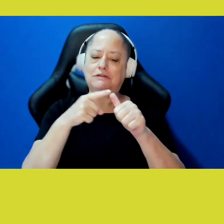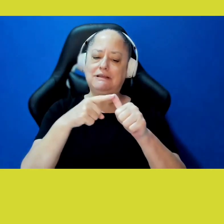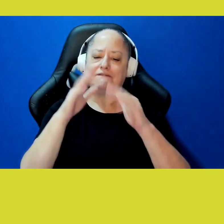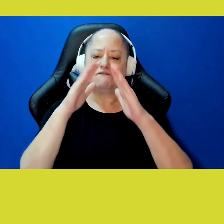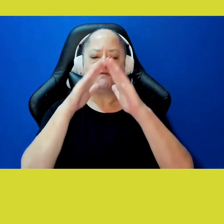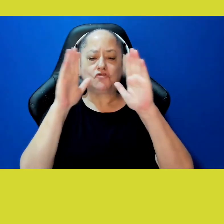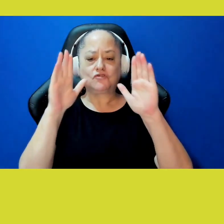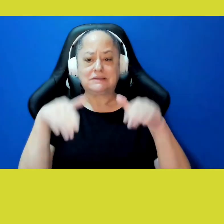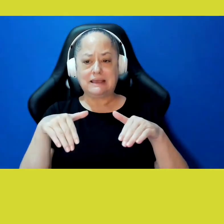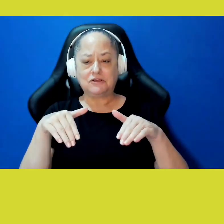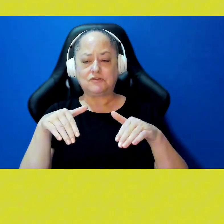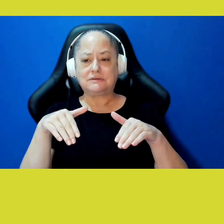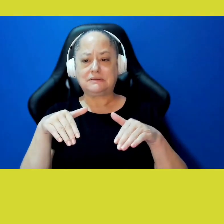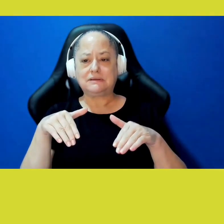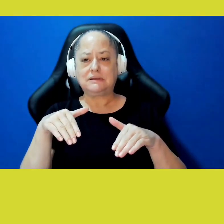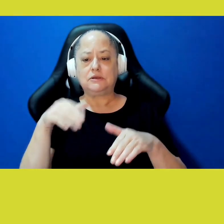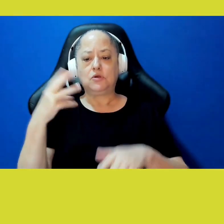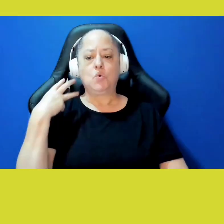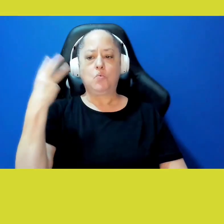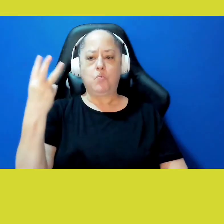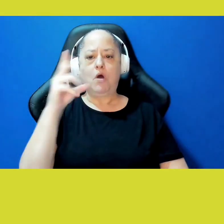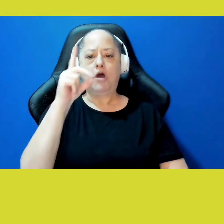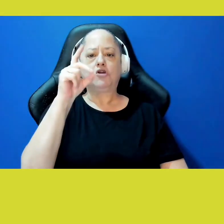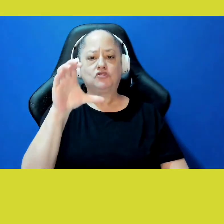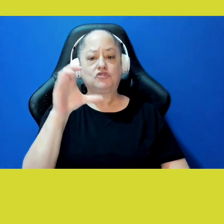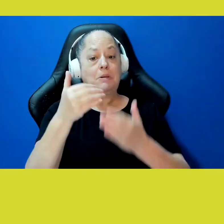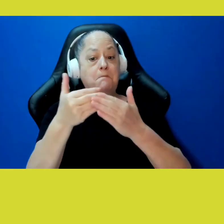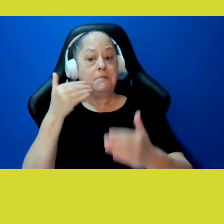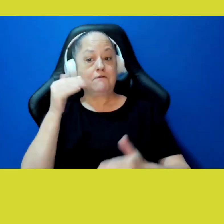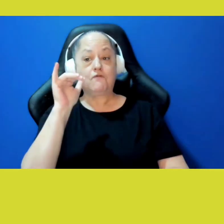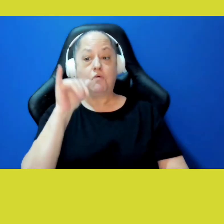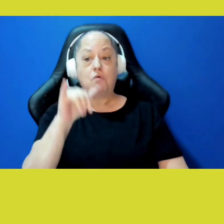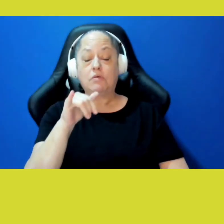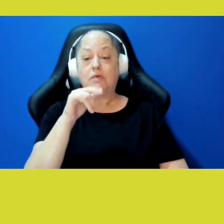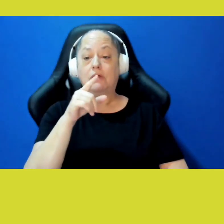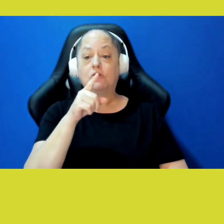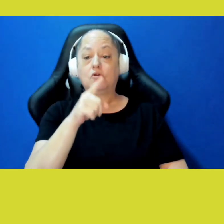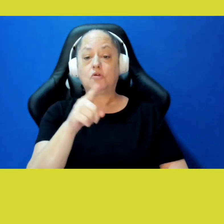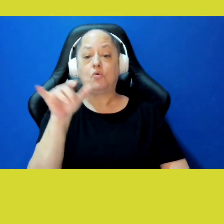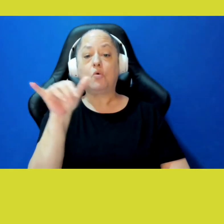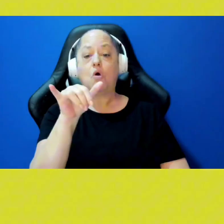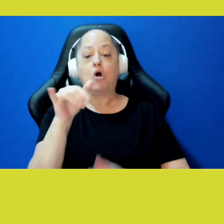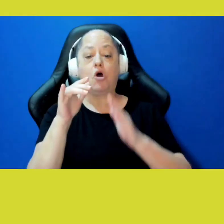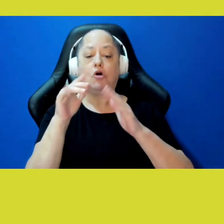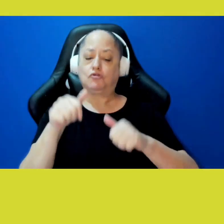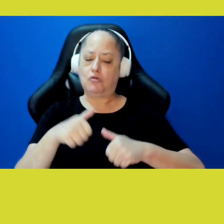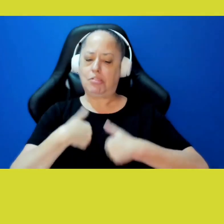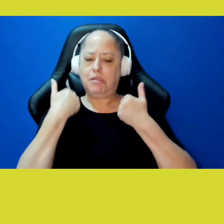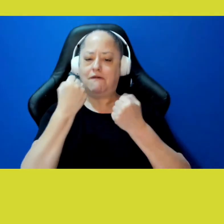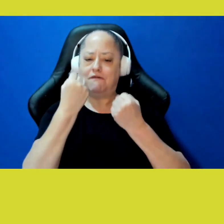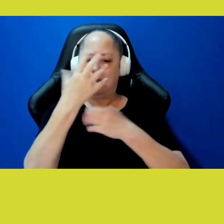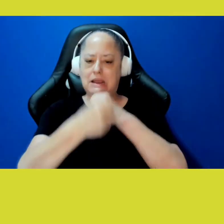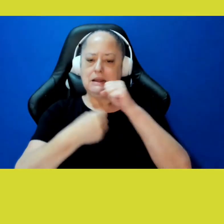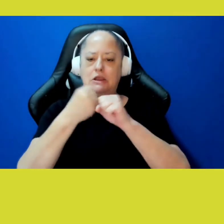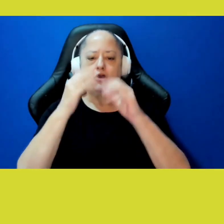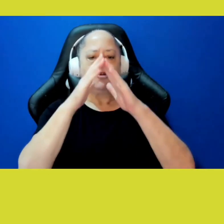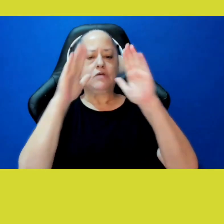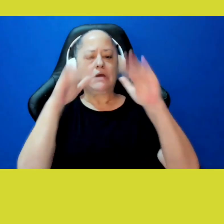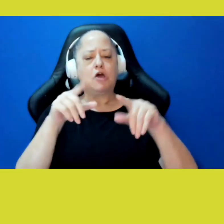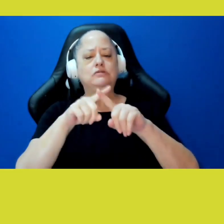in Washington, D.C., and before that, you had also lived for quite a few years in housing that had a different approach, this treatment